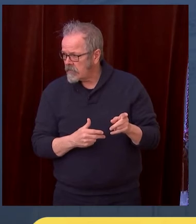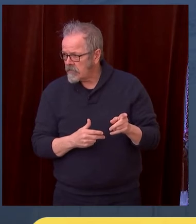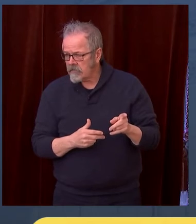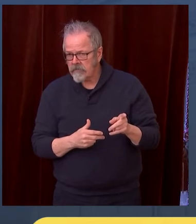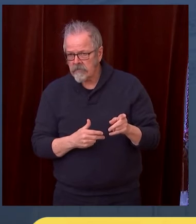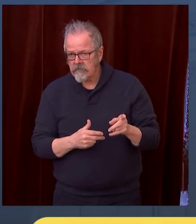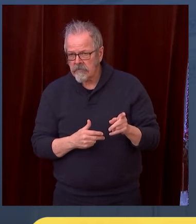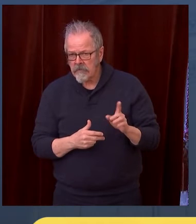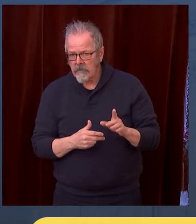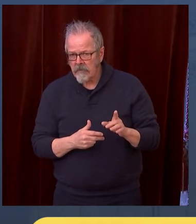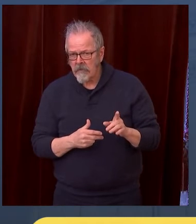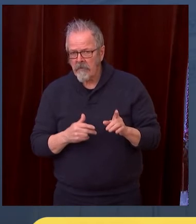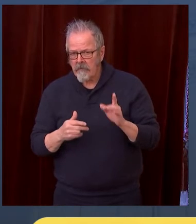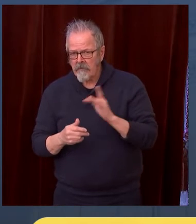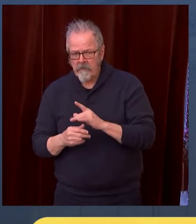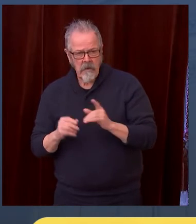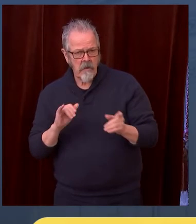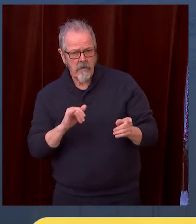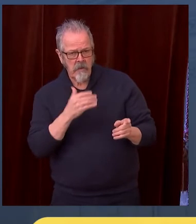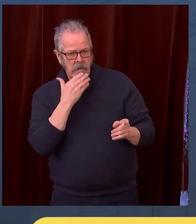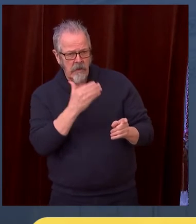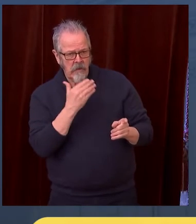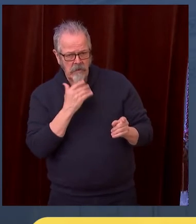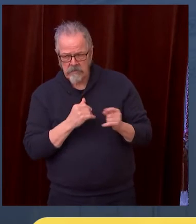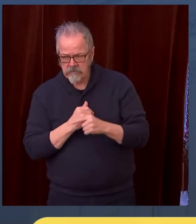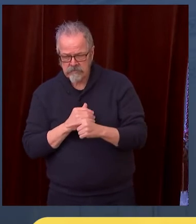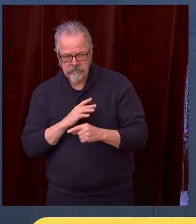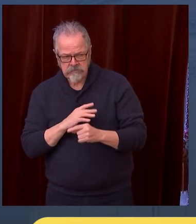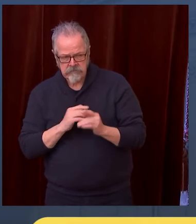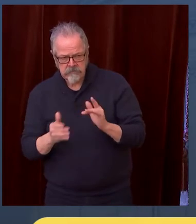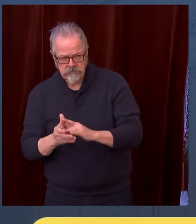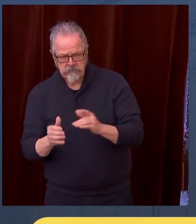So next so here's what we are, what we want to do.